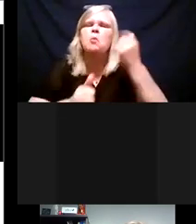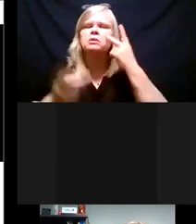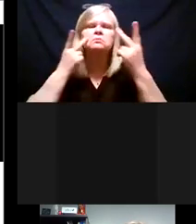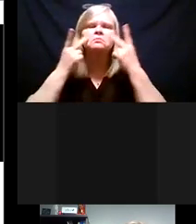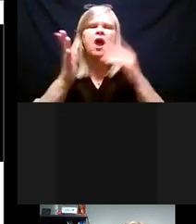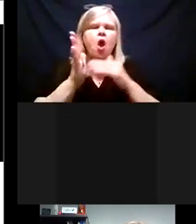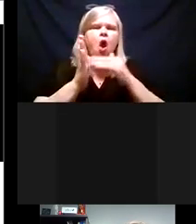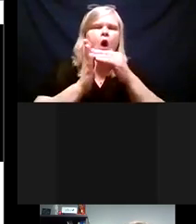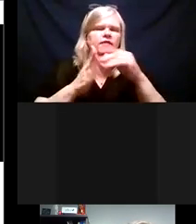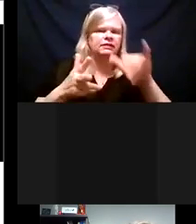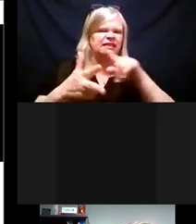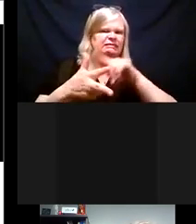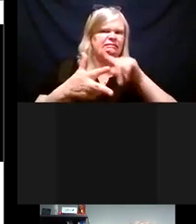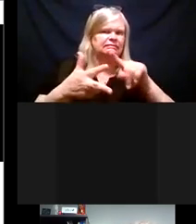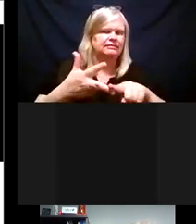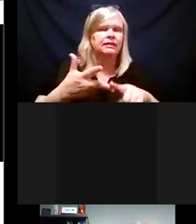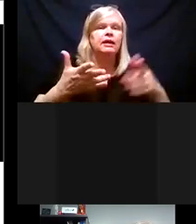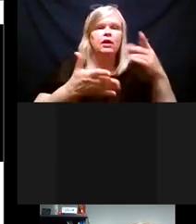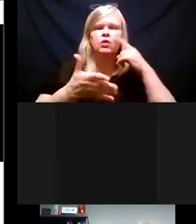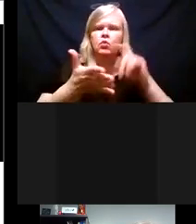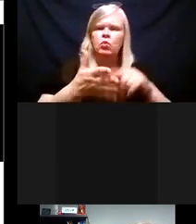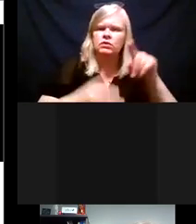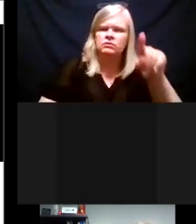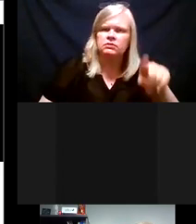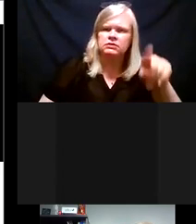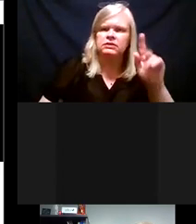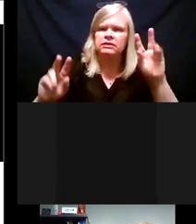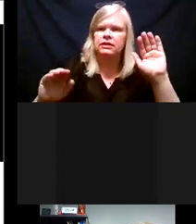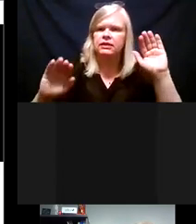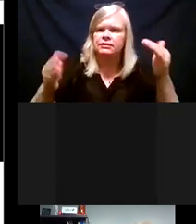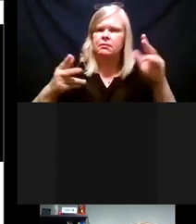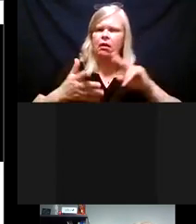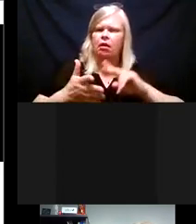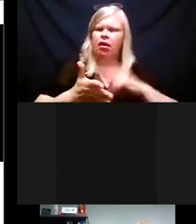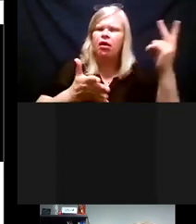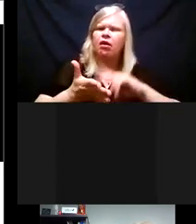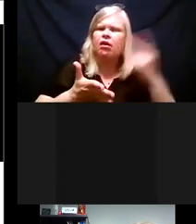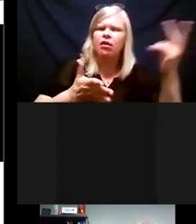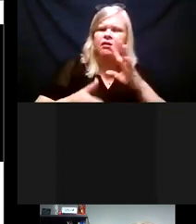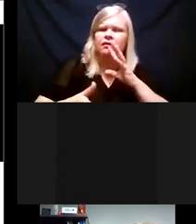Josh: YOU MAY NOTICE SOME OF THESE APPEAR TO BE DUPLICATED IN